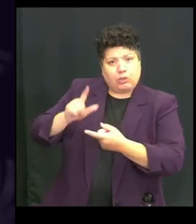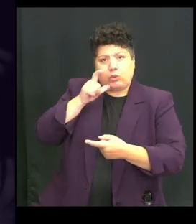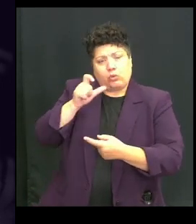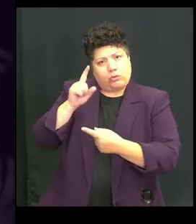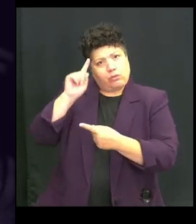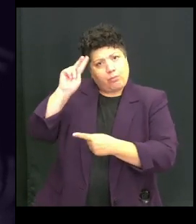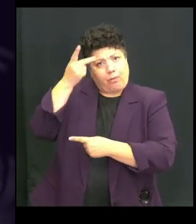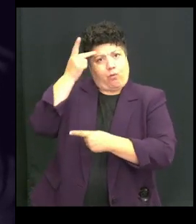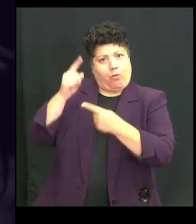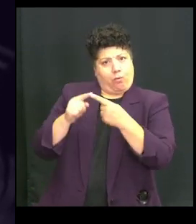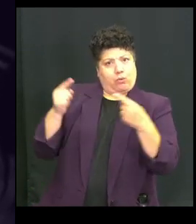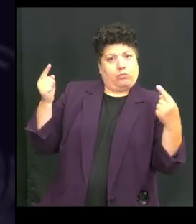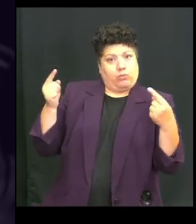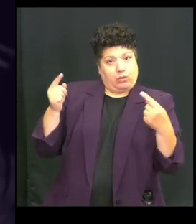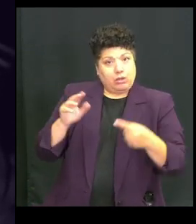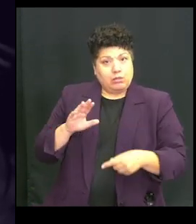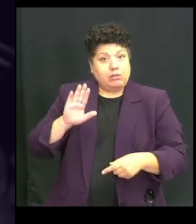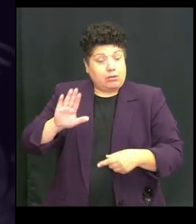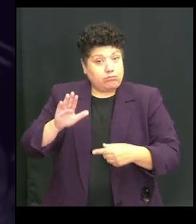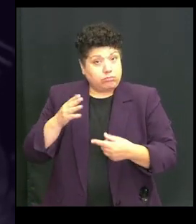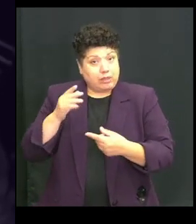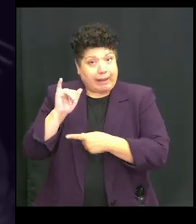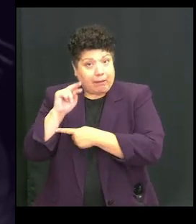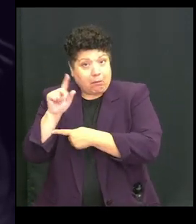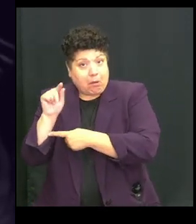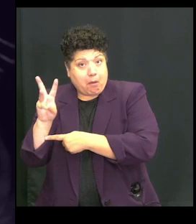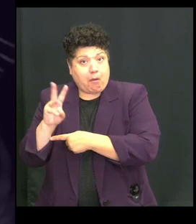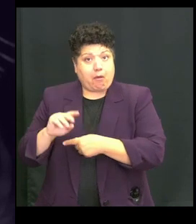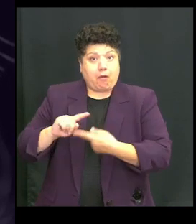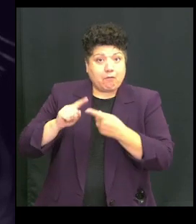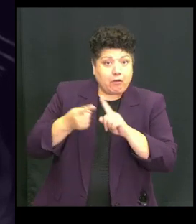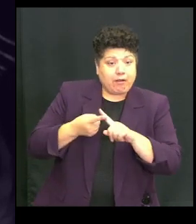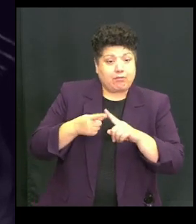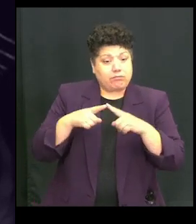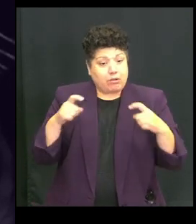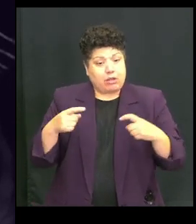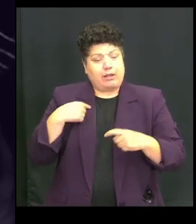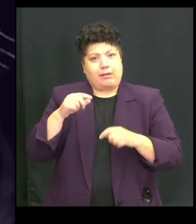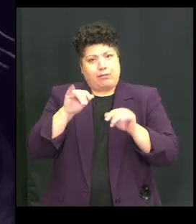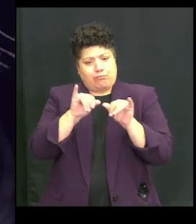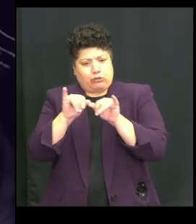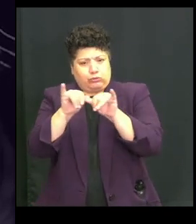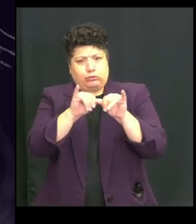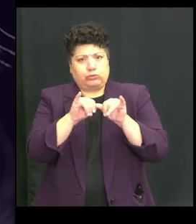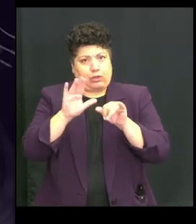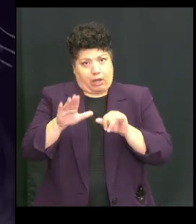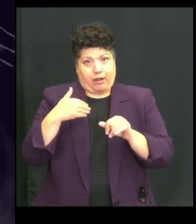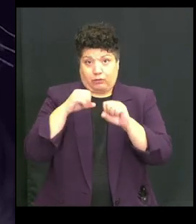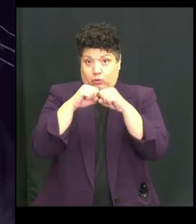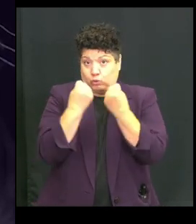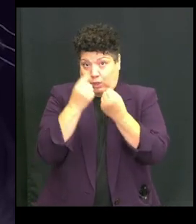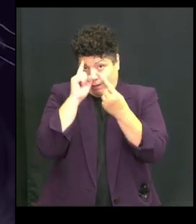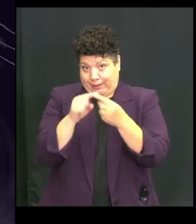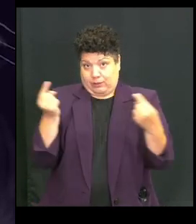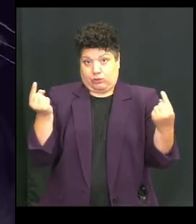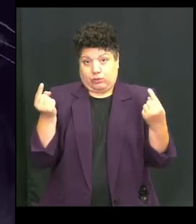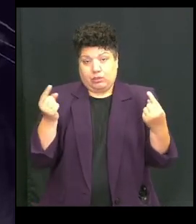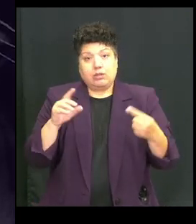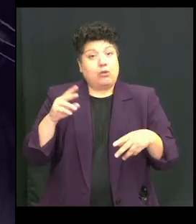From these, I construct an index of social alienation, where a hundred is the maximum level of alienation,